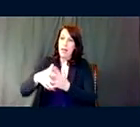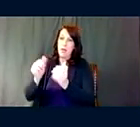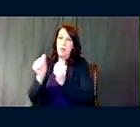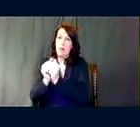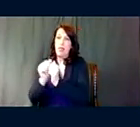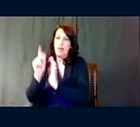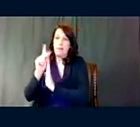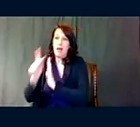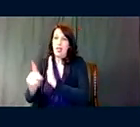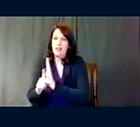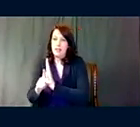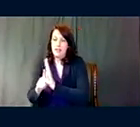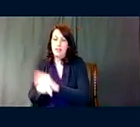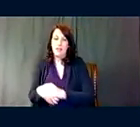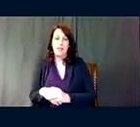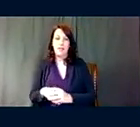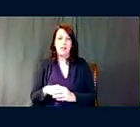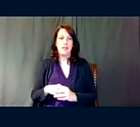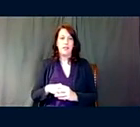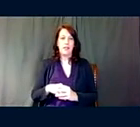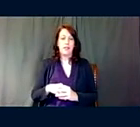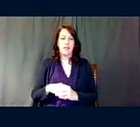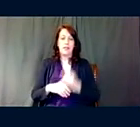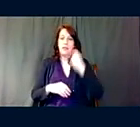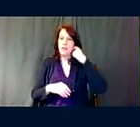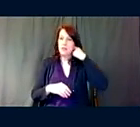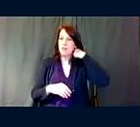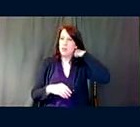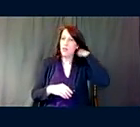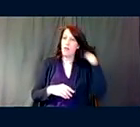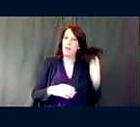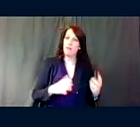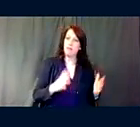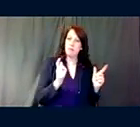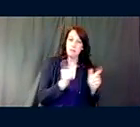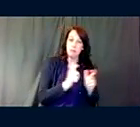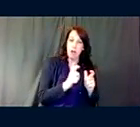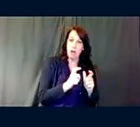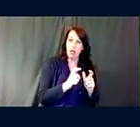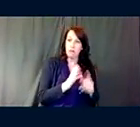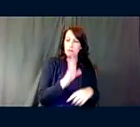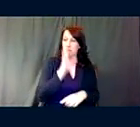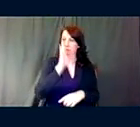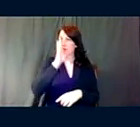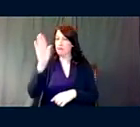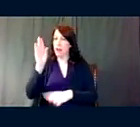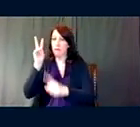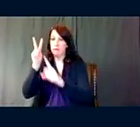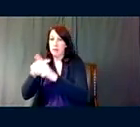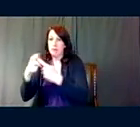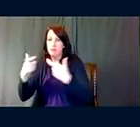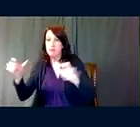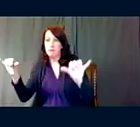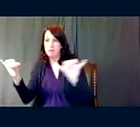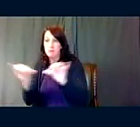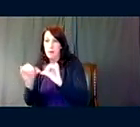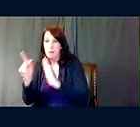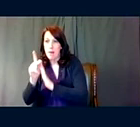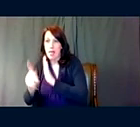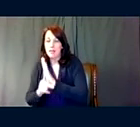POLICY SO THERE IS NO SENSE IN WHICH YOU ARE -- YOU CAN REALLY GO FROM A SMALL PILOT DIRECTLY TO POLICY IMPLEMENTATION BUT